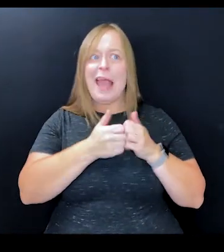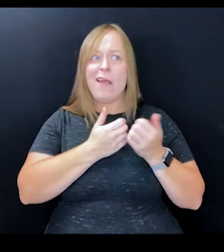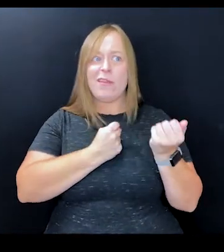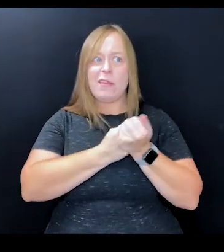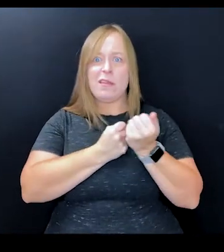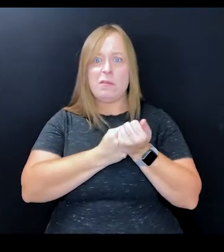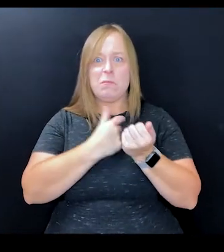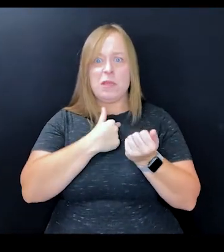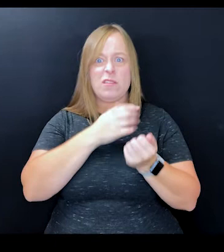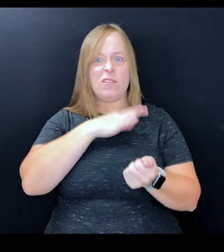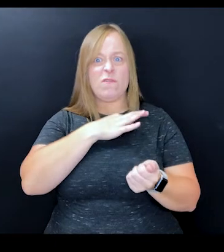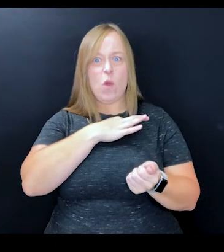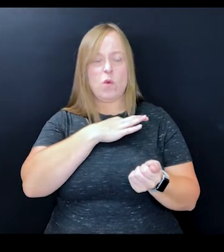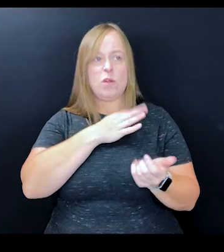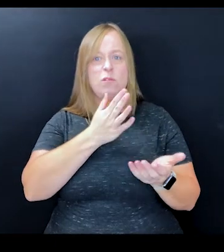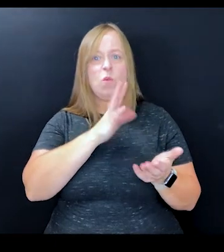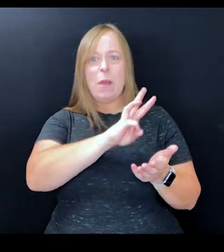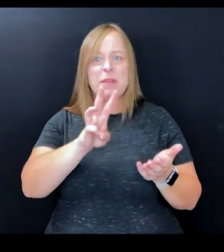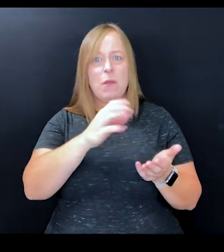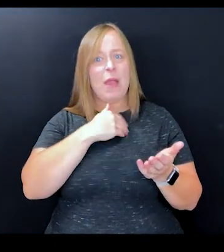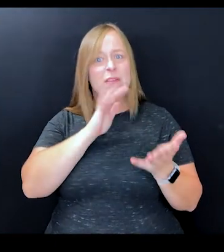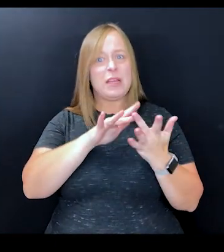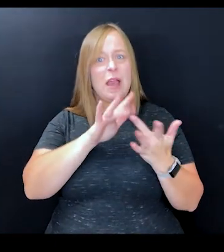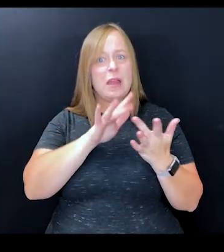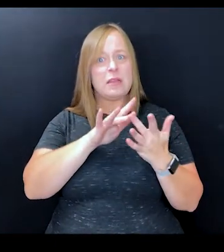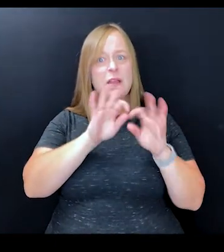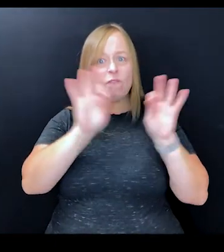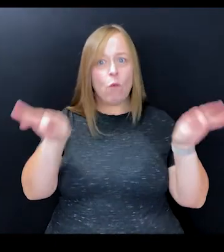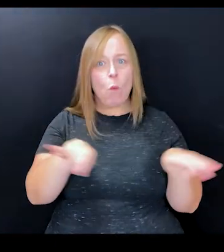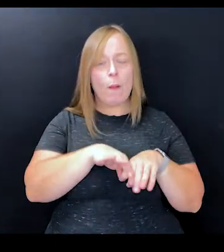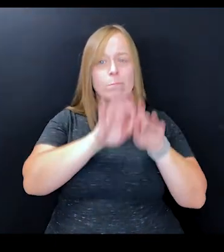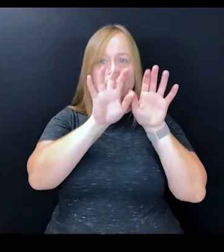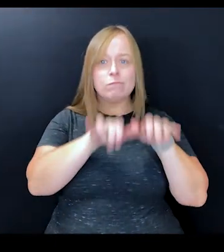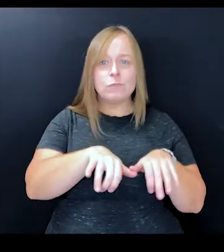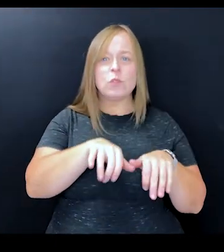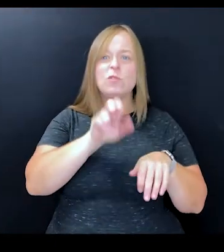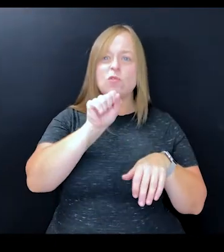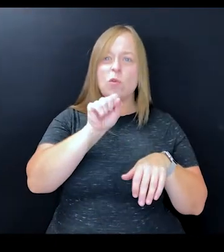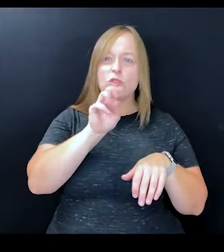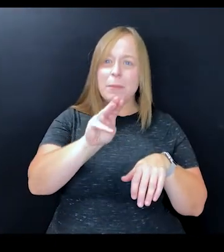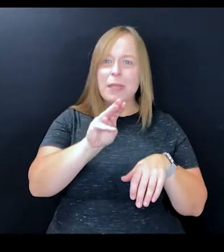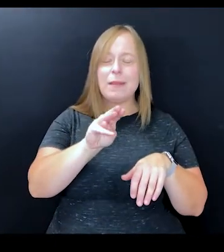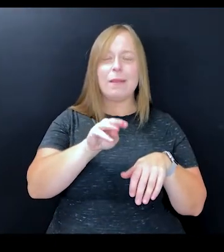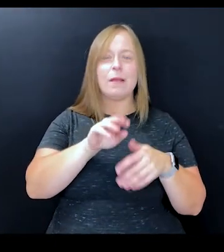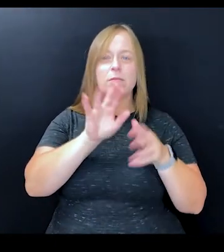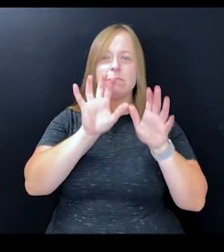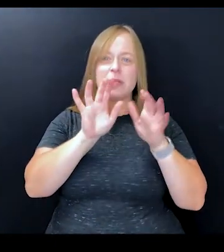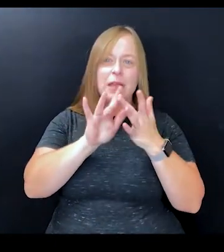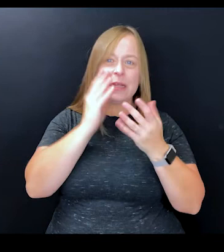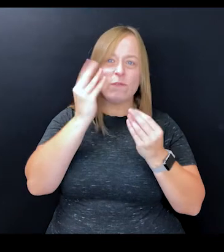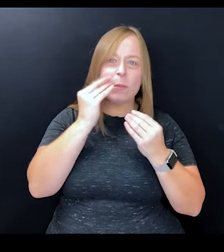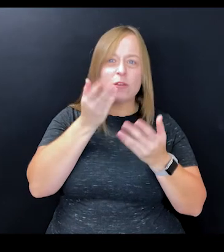serve you as a voter, their website will have a contact form, their social media will have contact information.